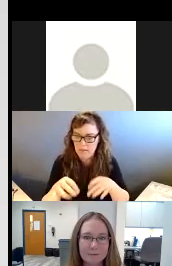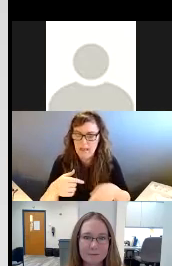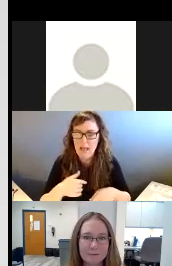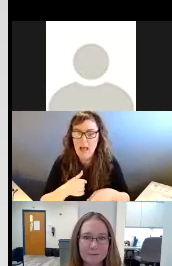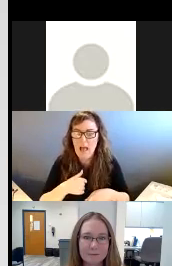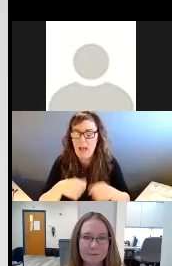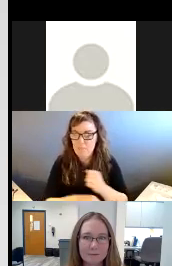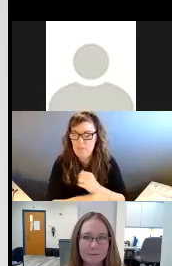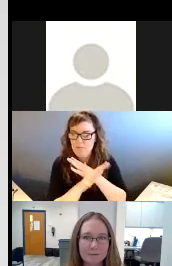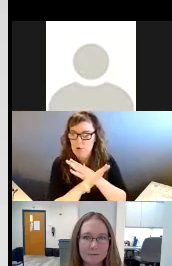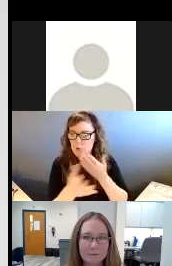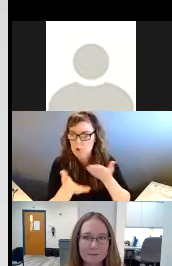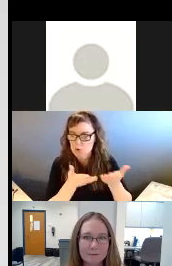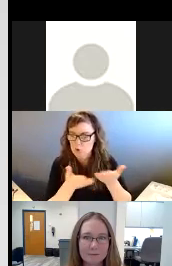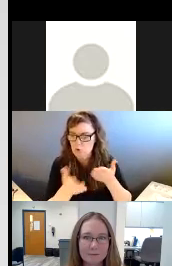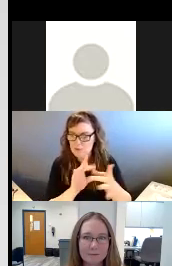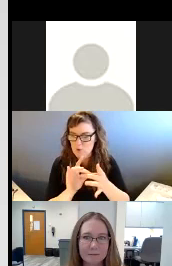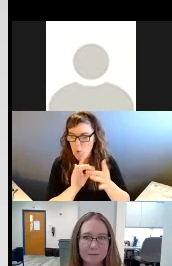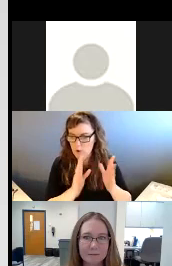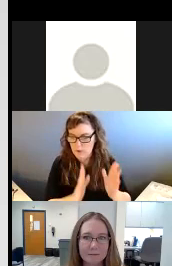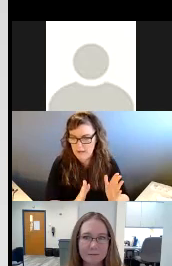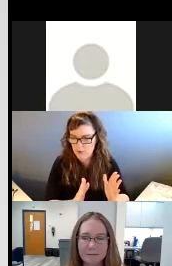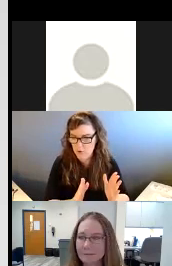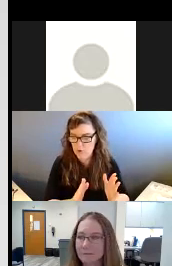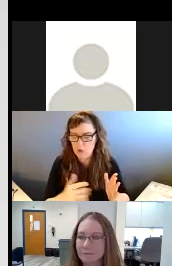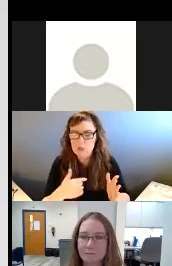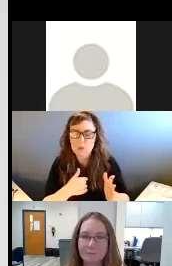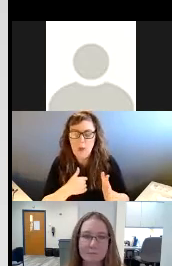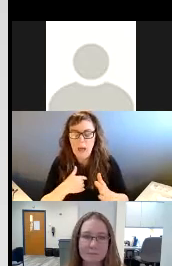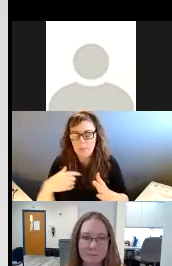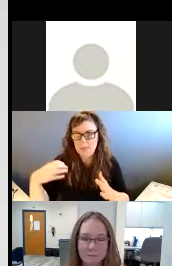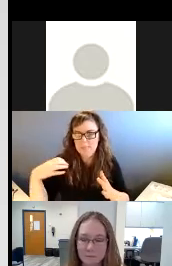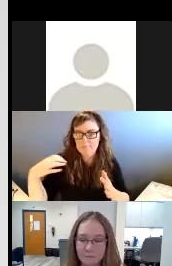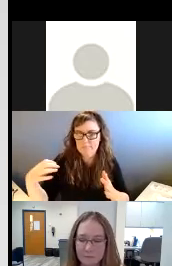COORDINATOR FOR MADONNA. IN THAT ROLE I HAVE BEEN IN CHARGE OF IMPLEMENTING